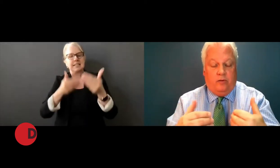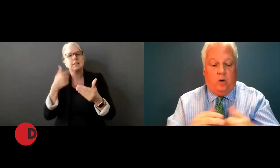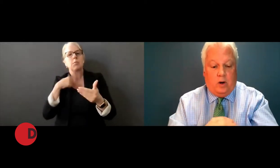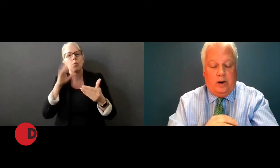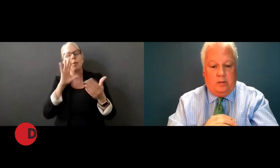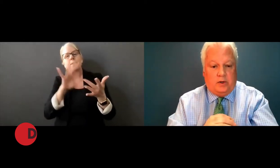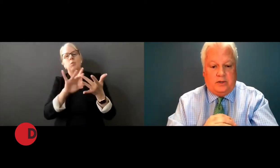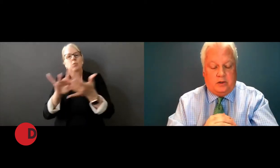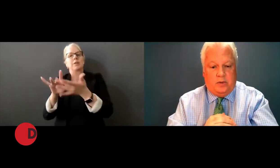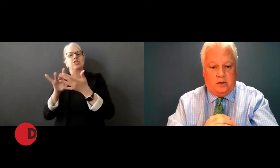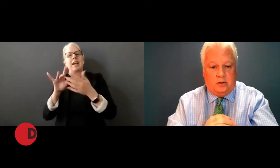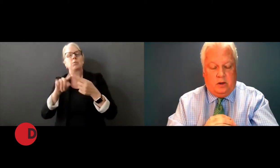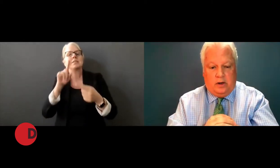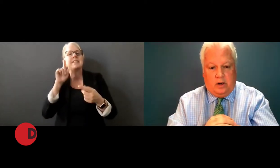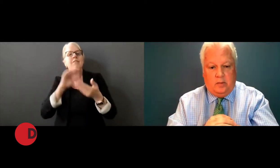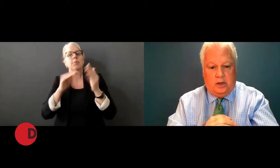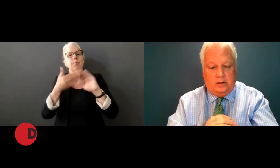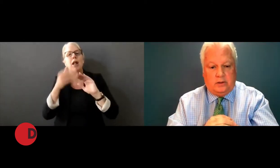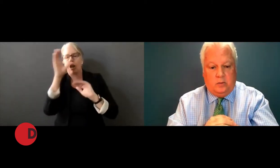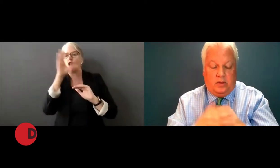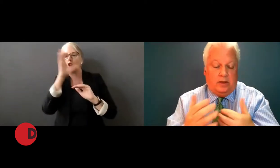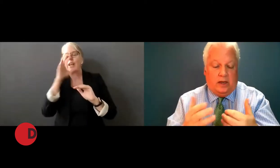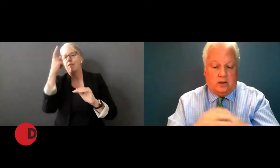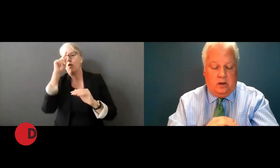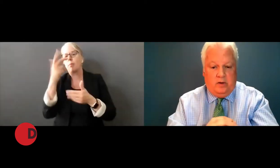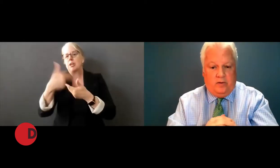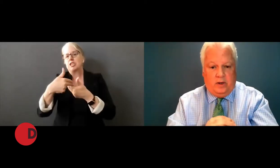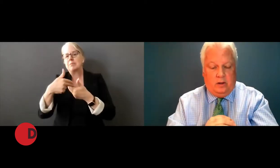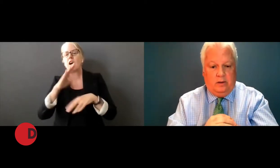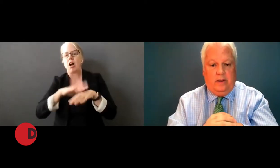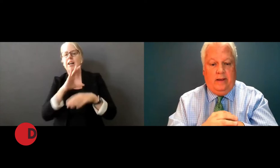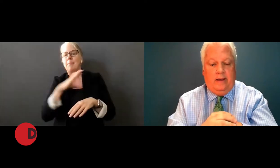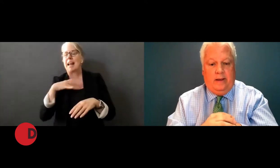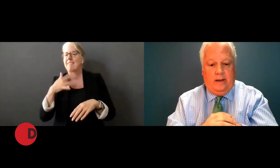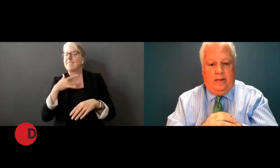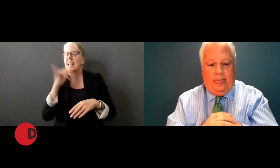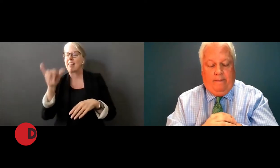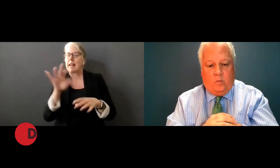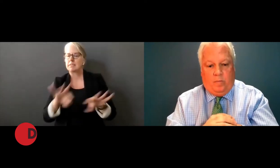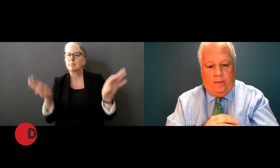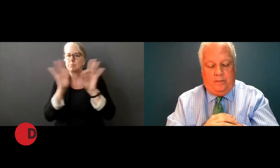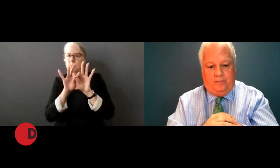community to look for participation on the committees, I feel that is important.